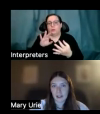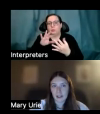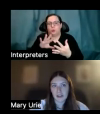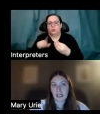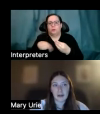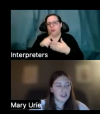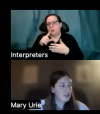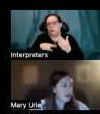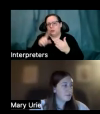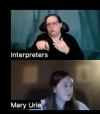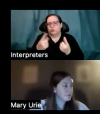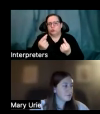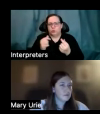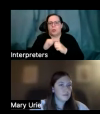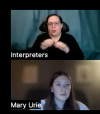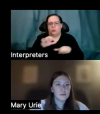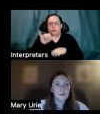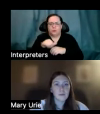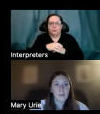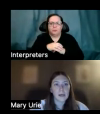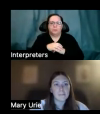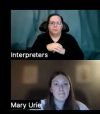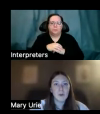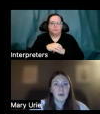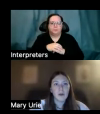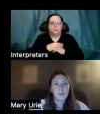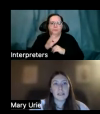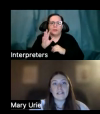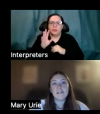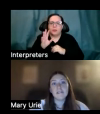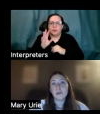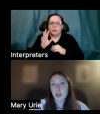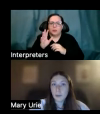should do and how they should do that. But even if you don't